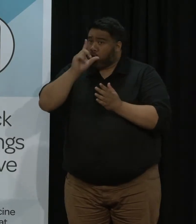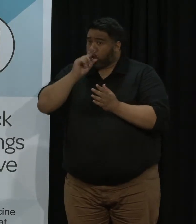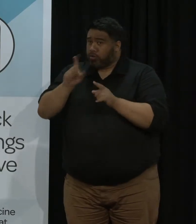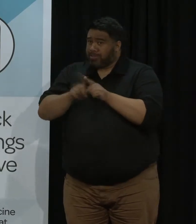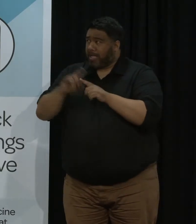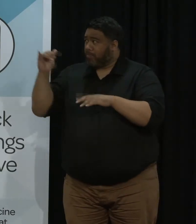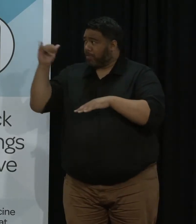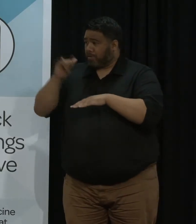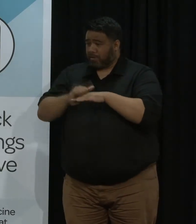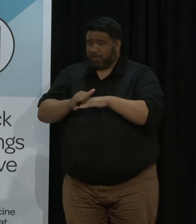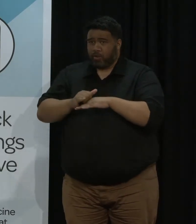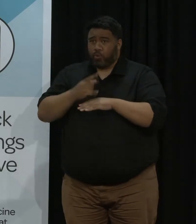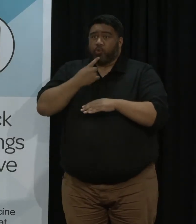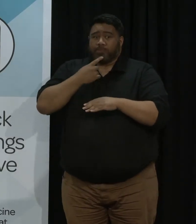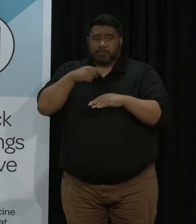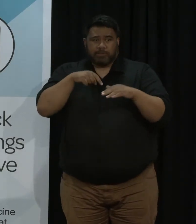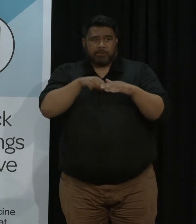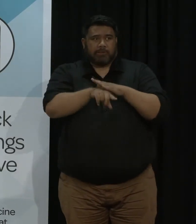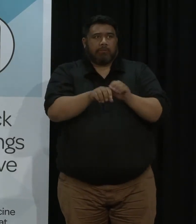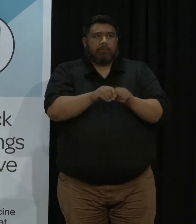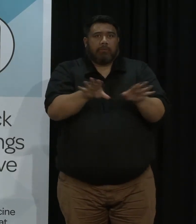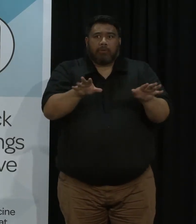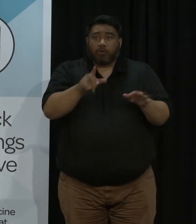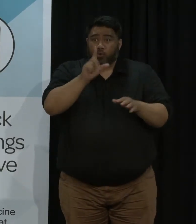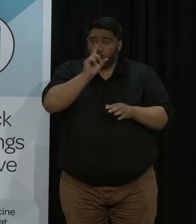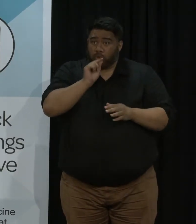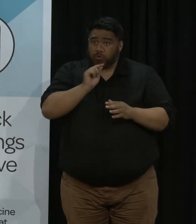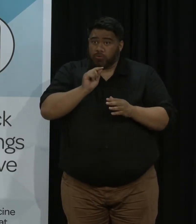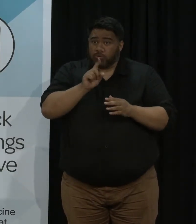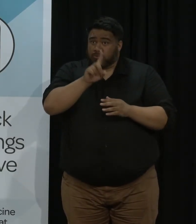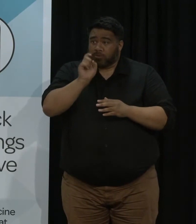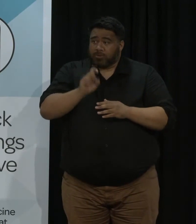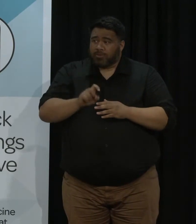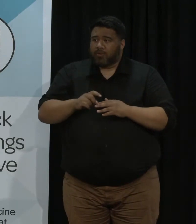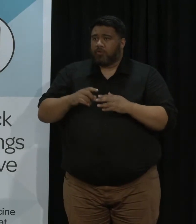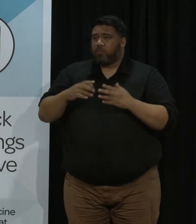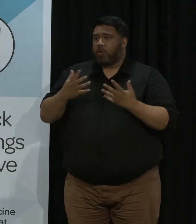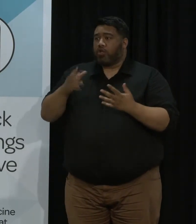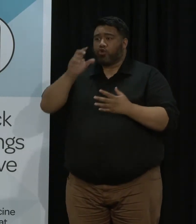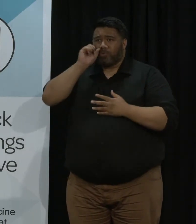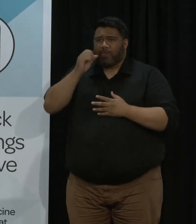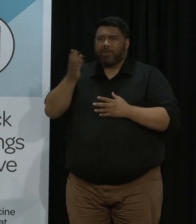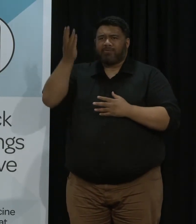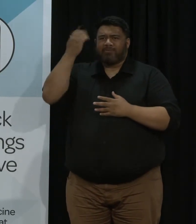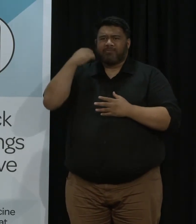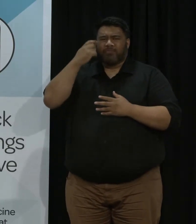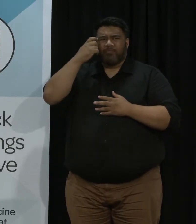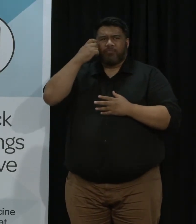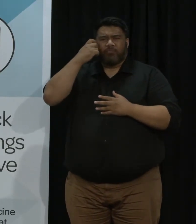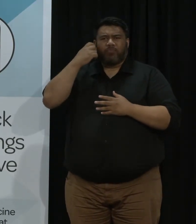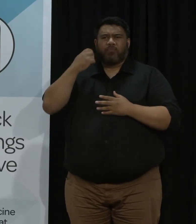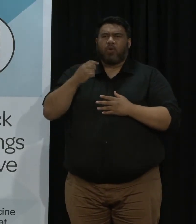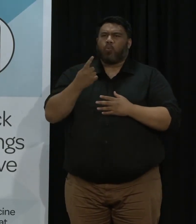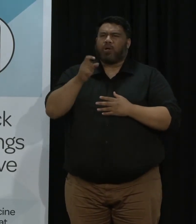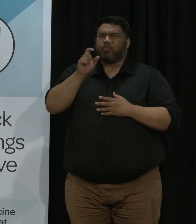won't sneak through? Well, the first thing I